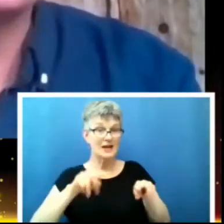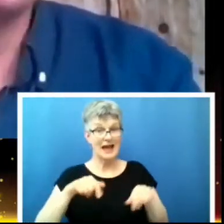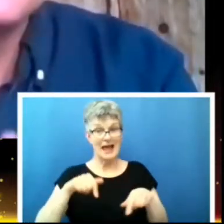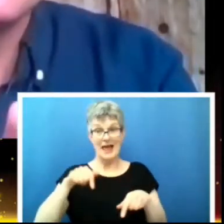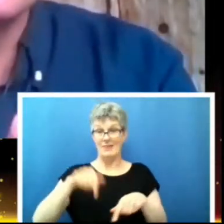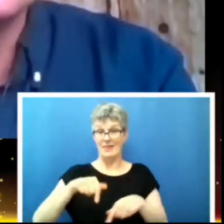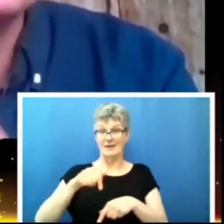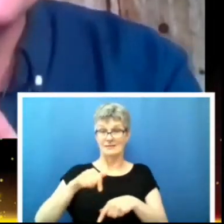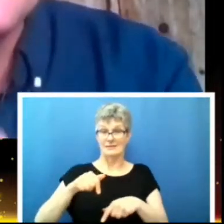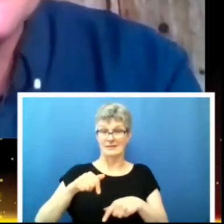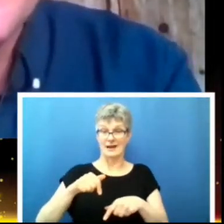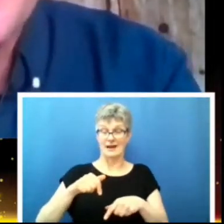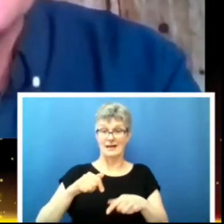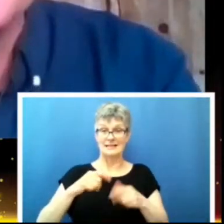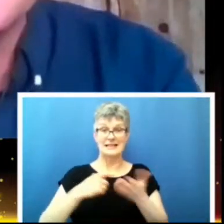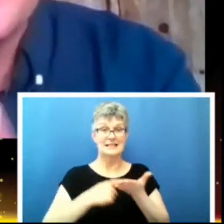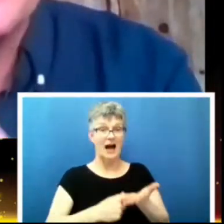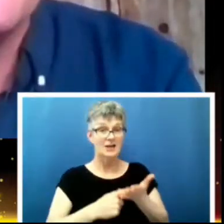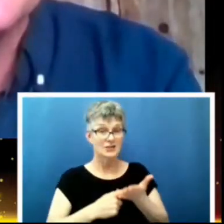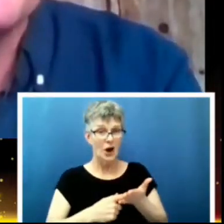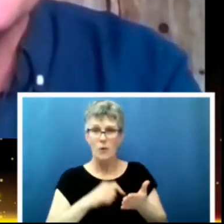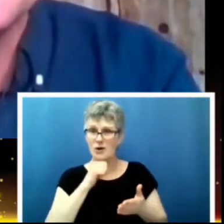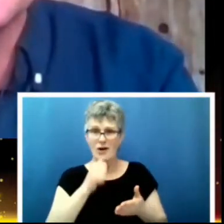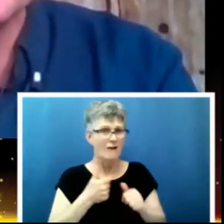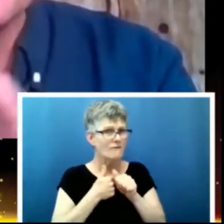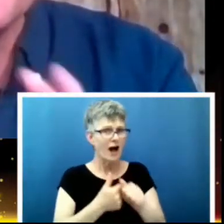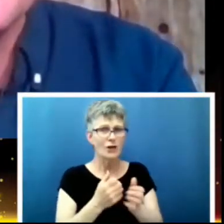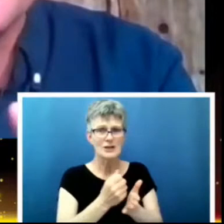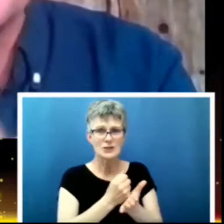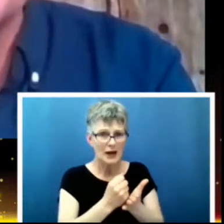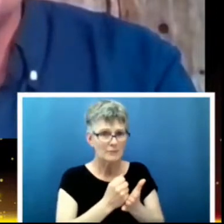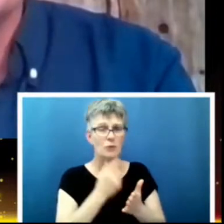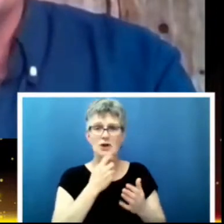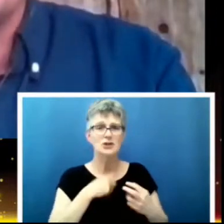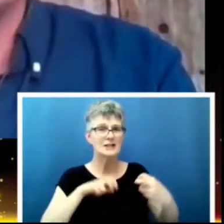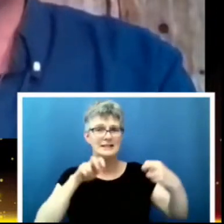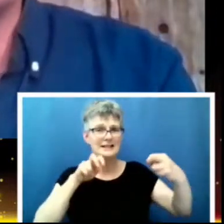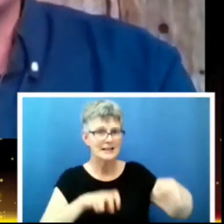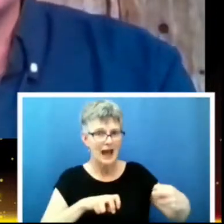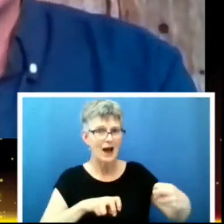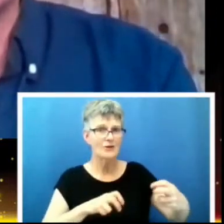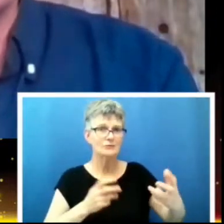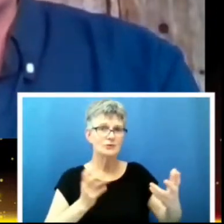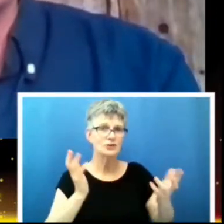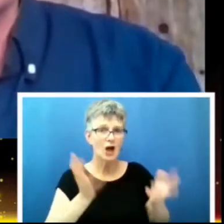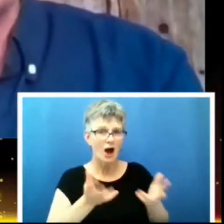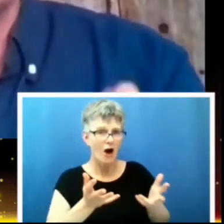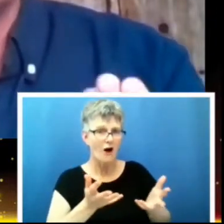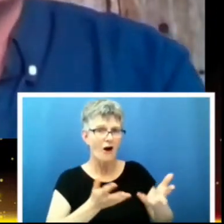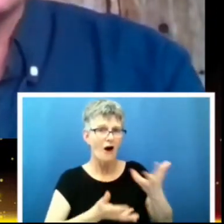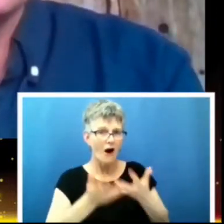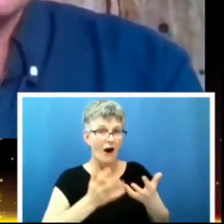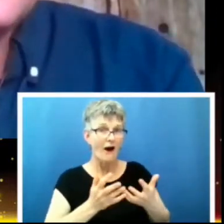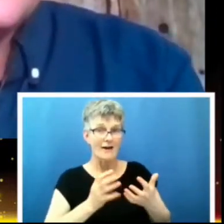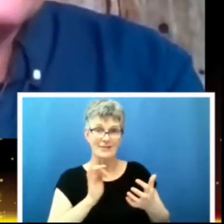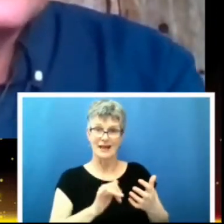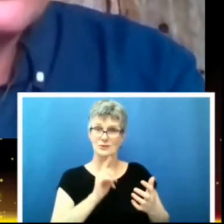We are here having a live experience with you. And the second is that during the video showing